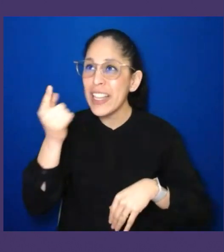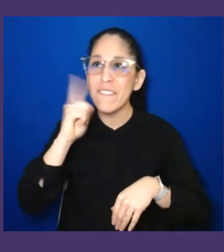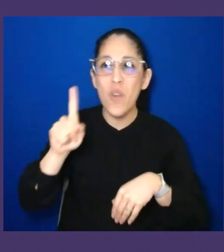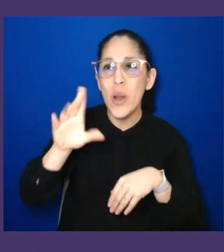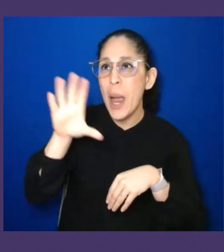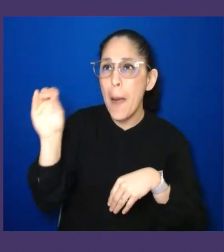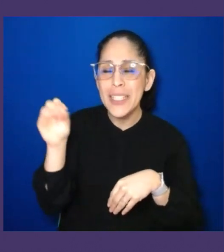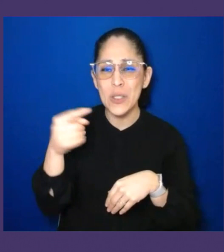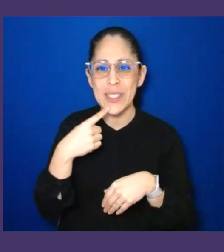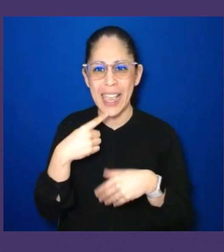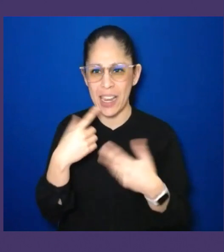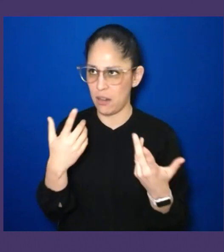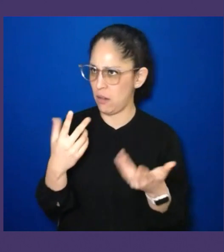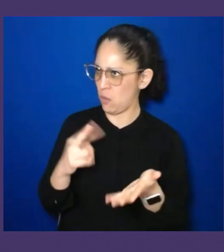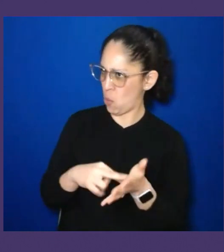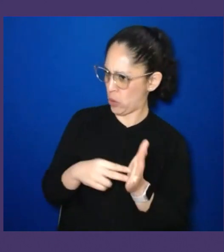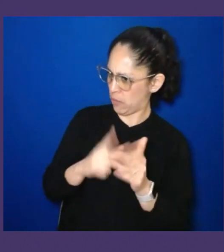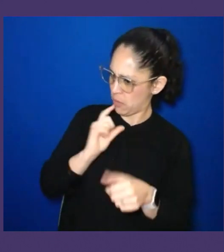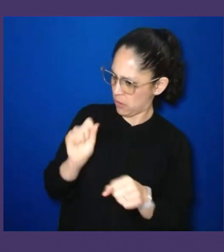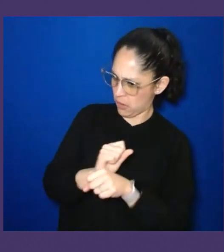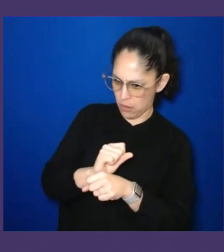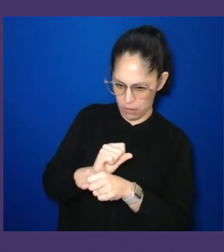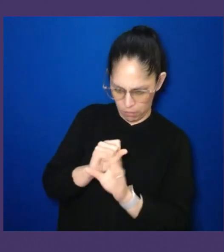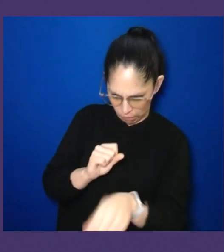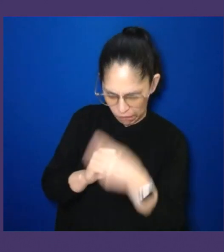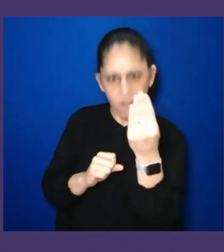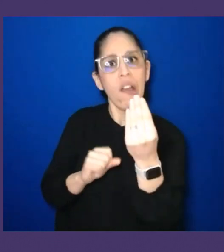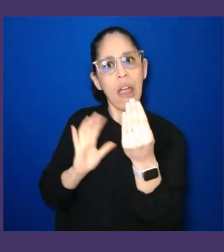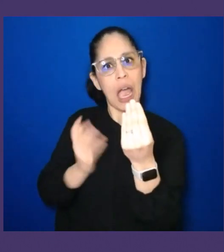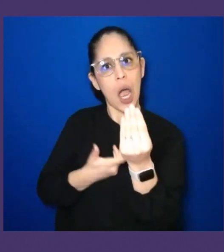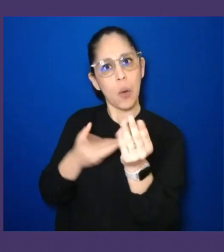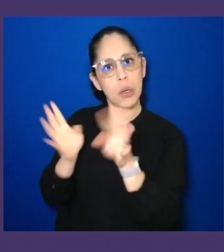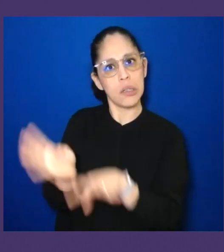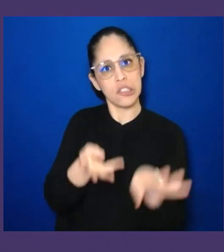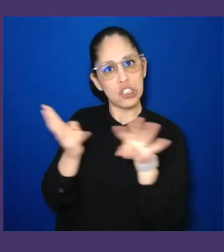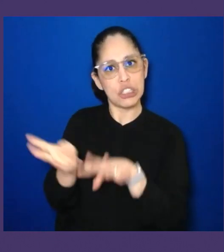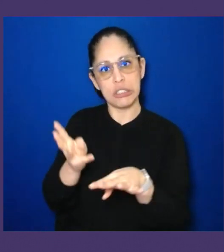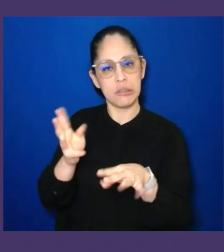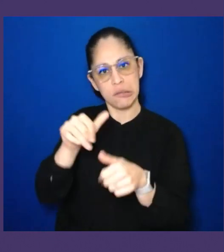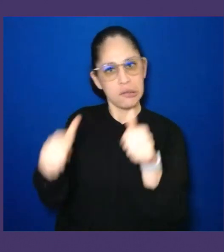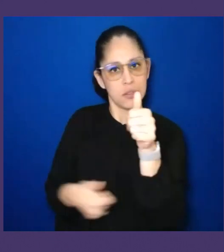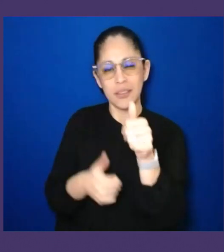what do you mean it's in our supply chain?" rather than, "Proudly, it's in our booklet"?